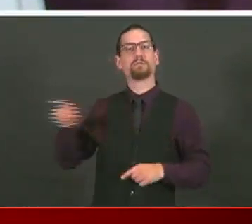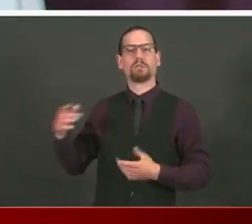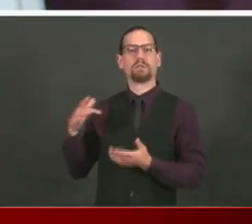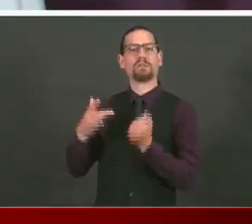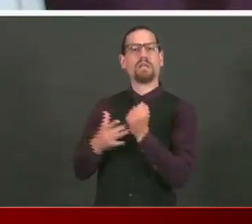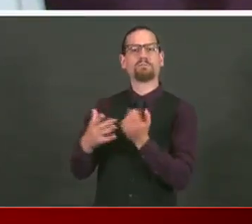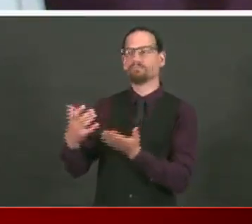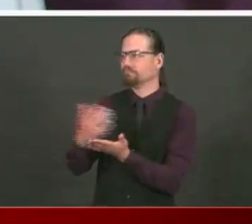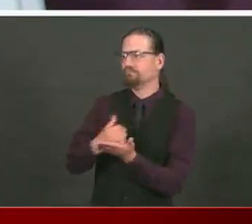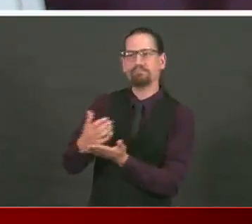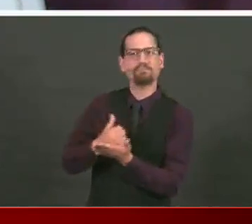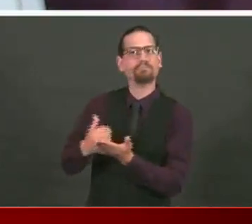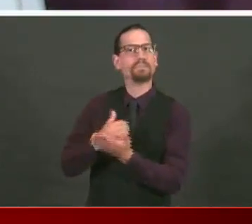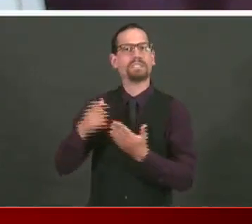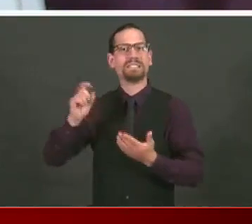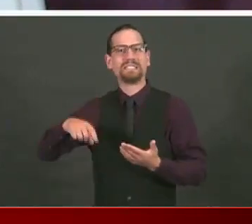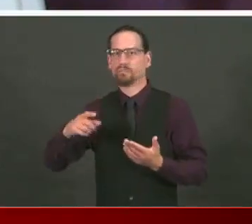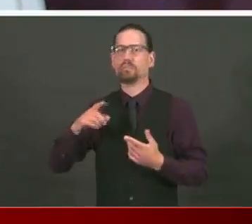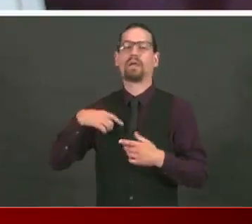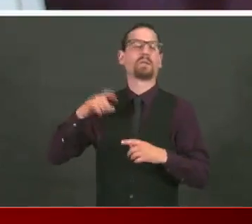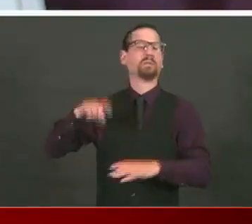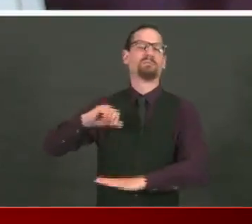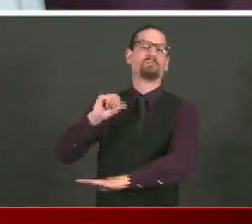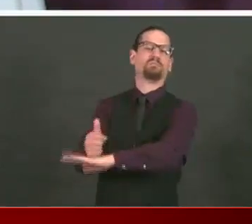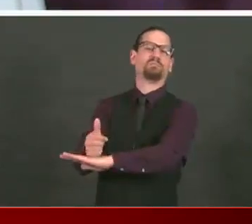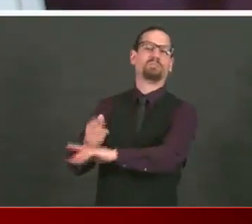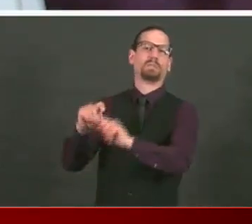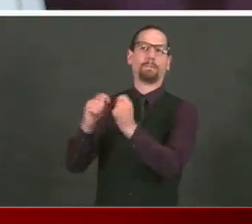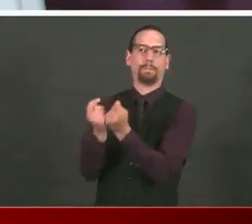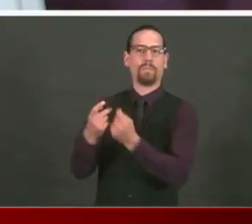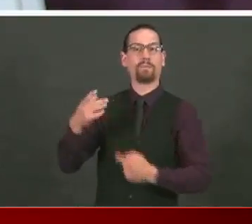GOVERNOR'S OFFICE AND THE TECH COLLECTIVE WE CREATED A